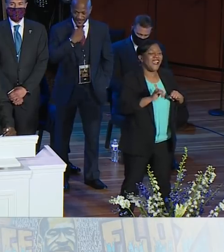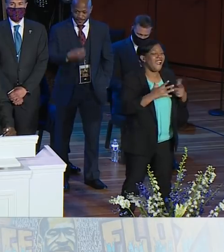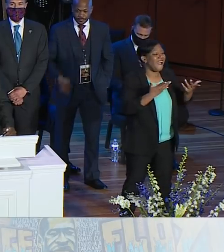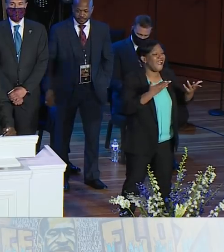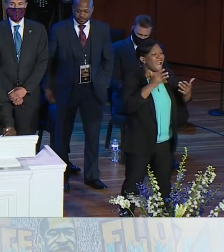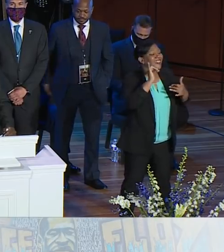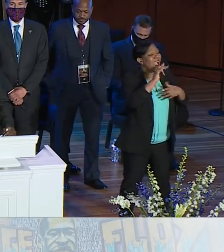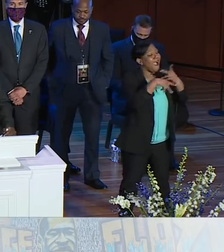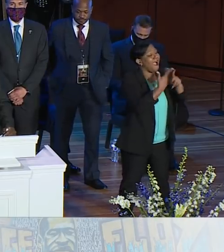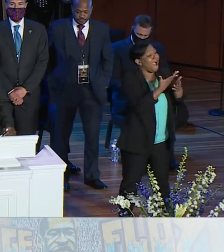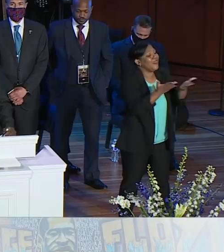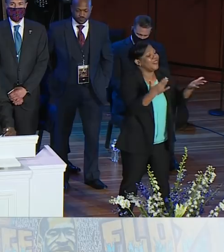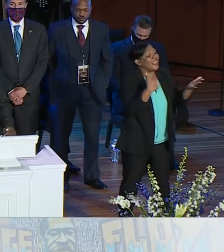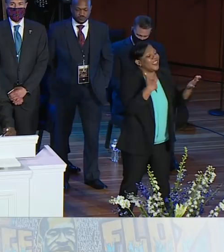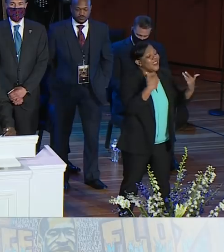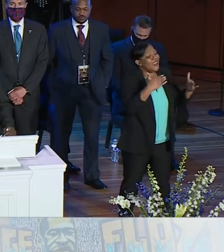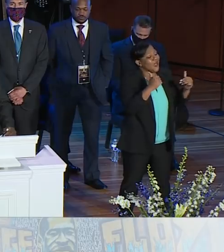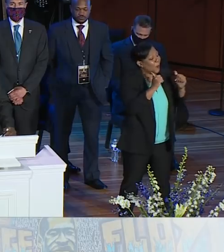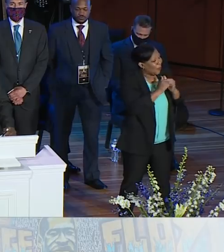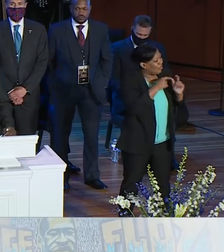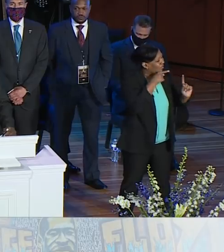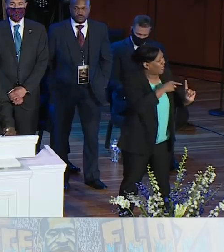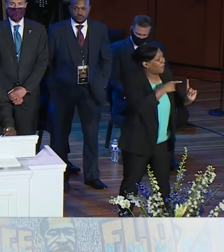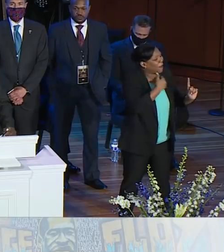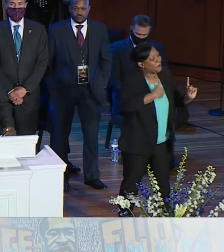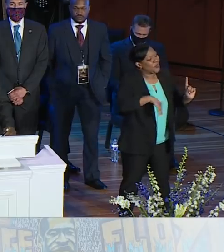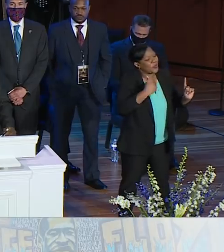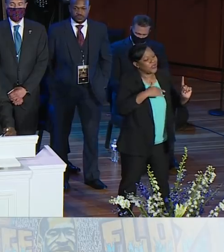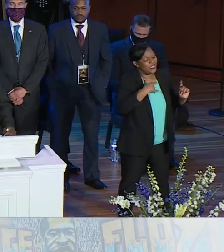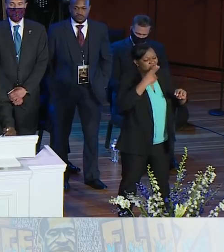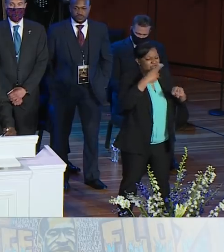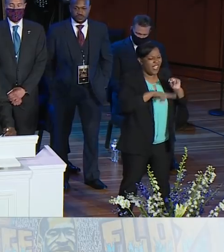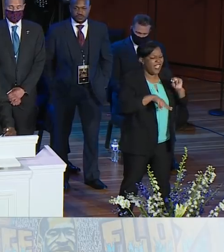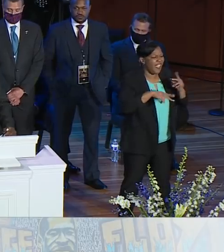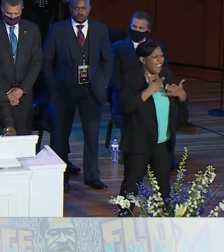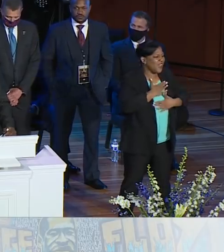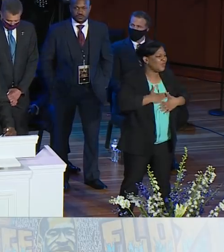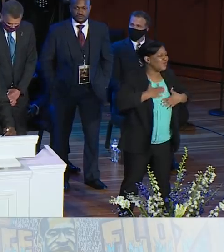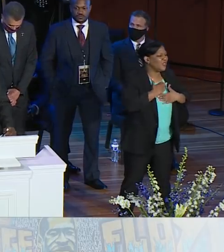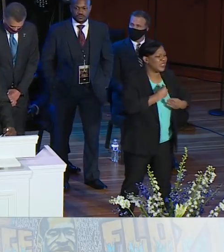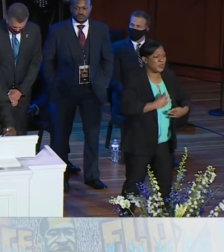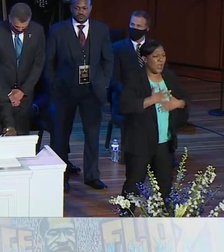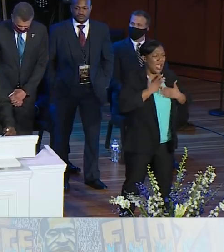YOU KNOW WHAT I MEAN? HE'S HUGE. FROM THAT, BEING IN THE HOUSE